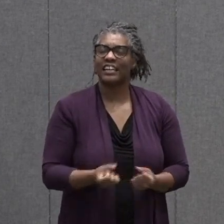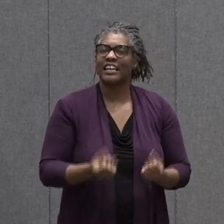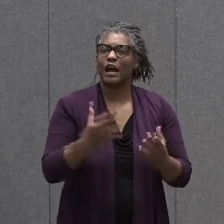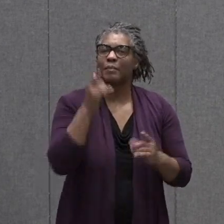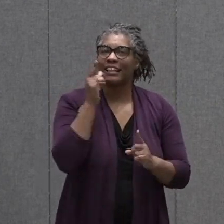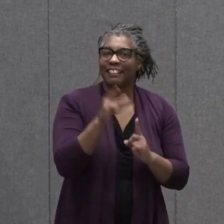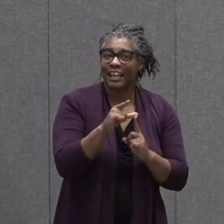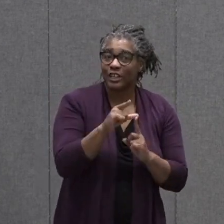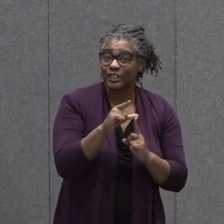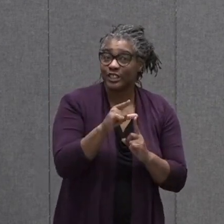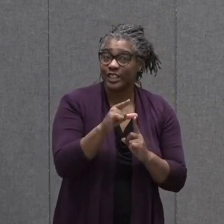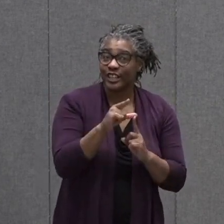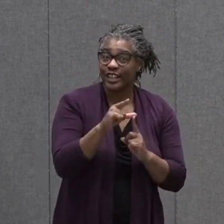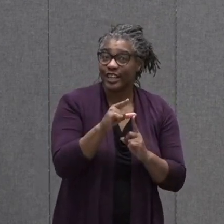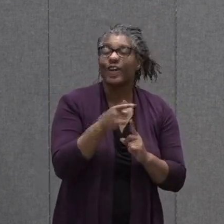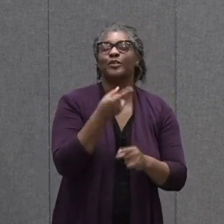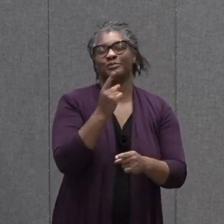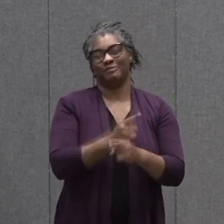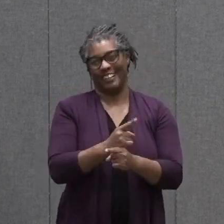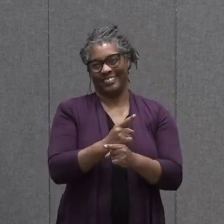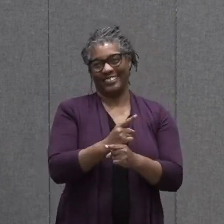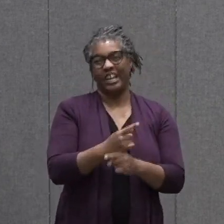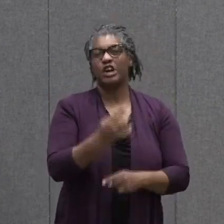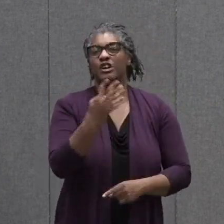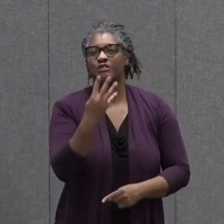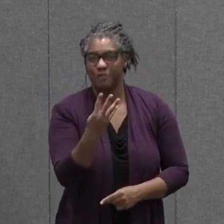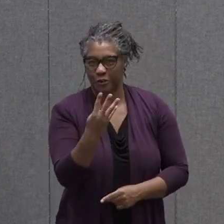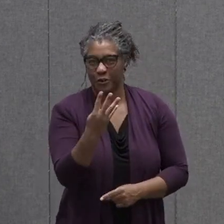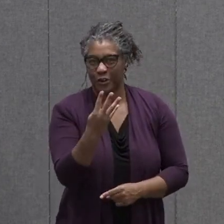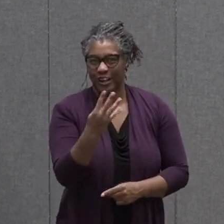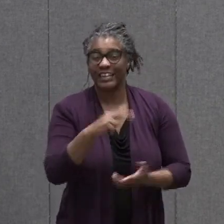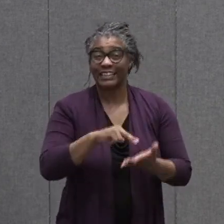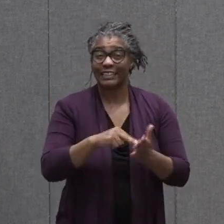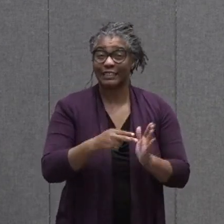Yes, four. So we'll add it to our middle column.